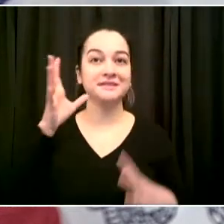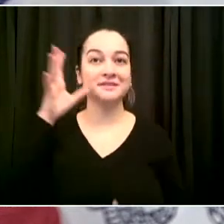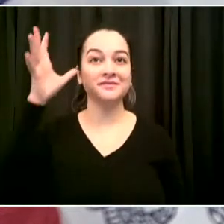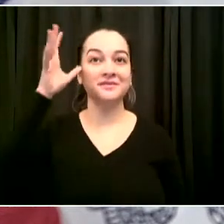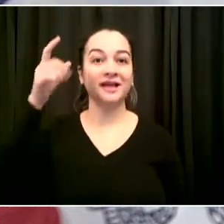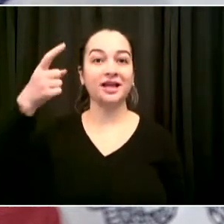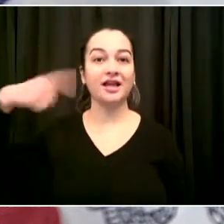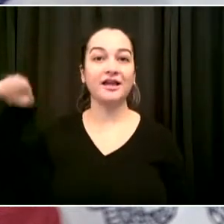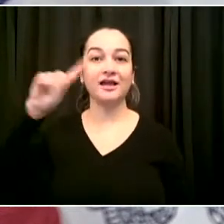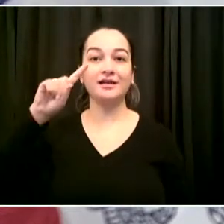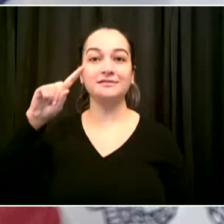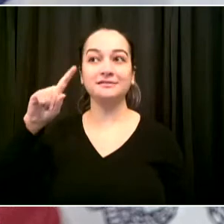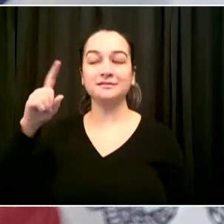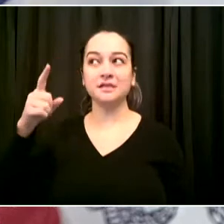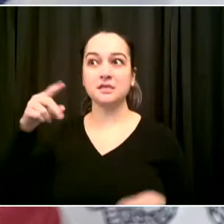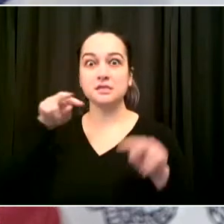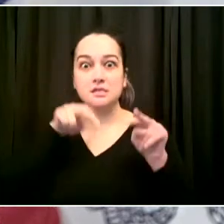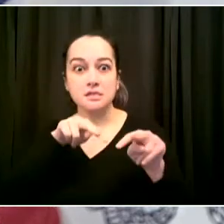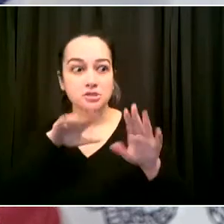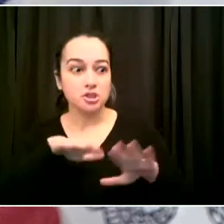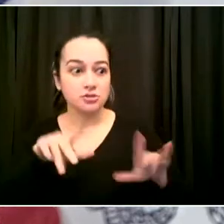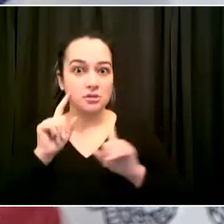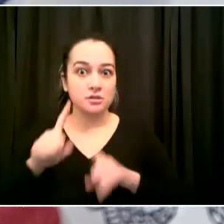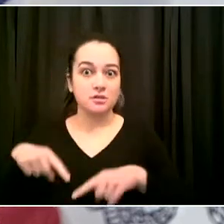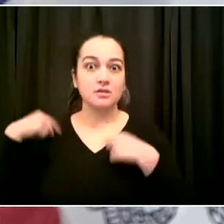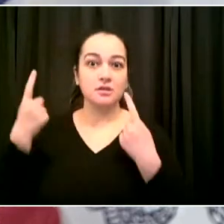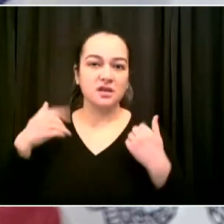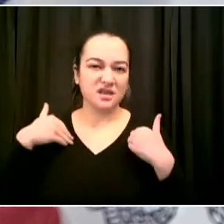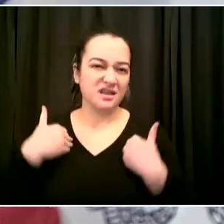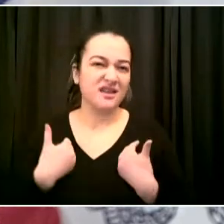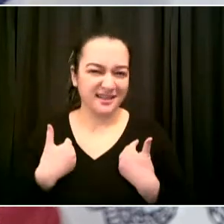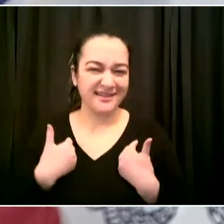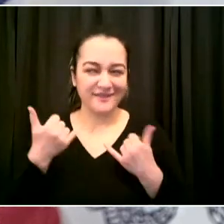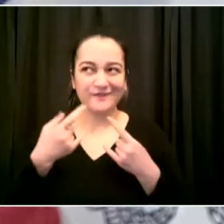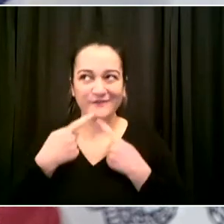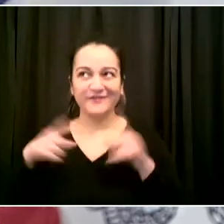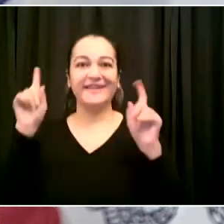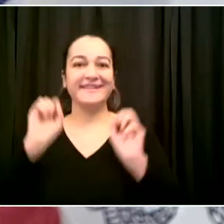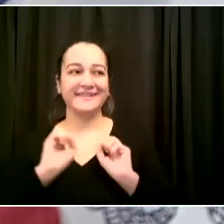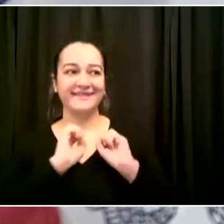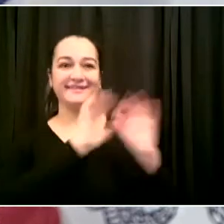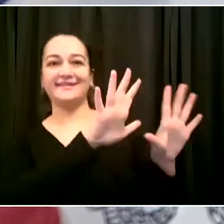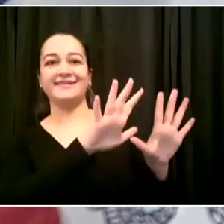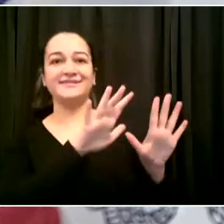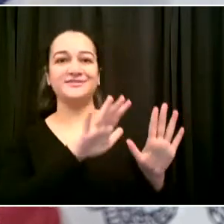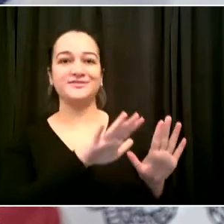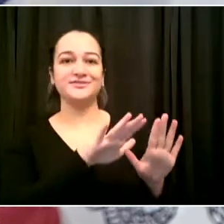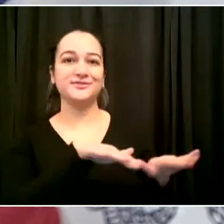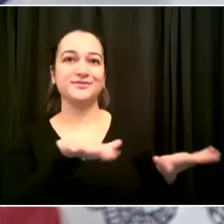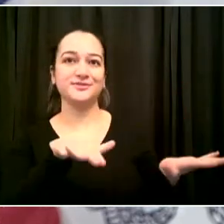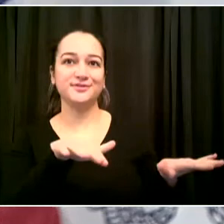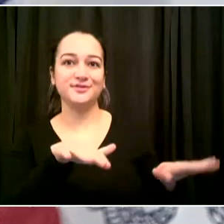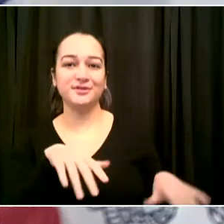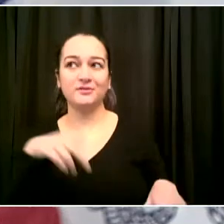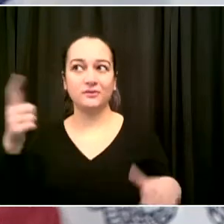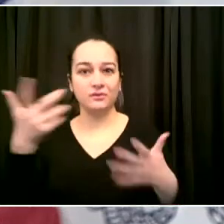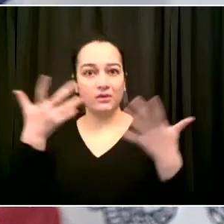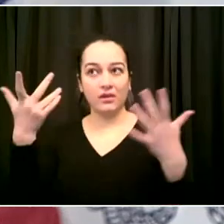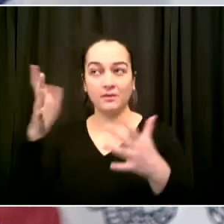AGAIN, LOTS OF PARENTS ARE ALSO FEELING RELIEF